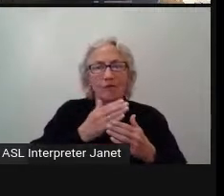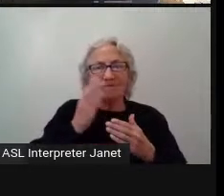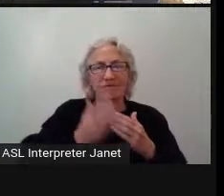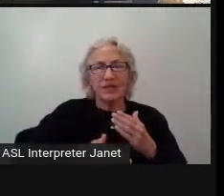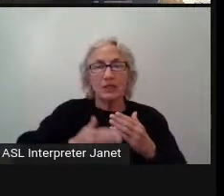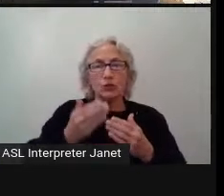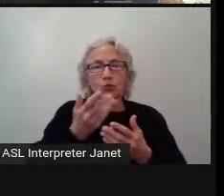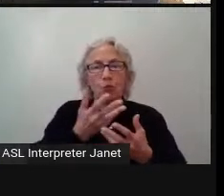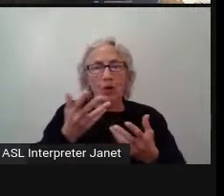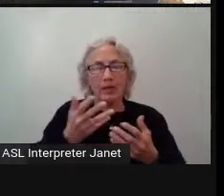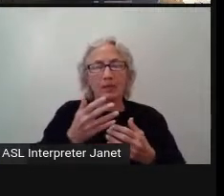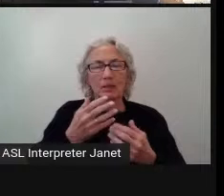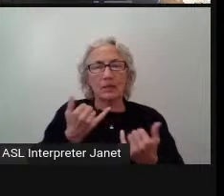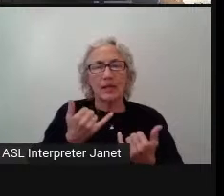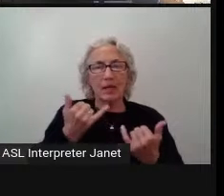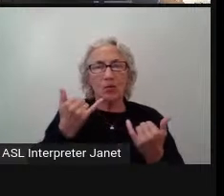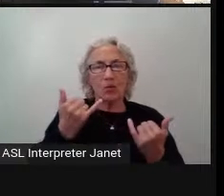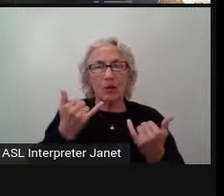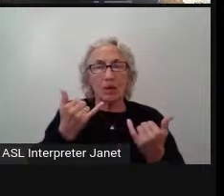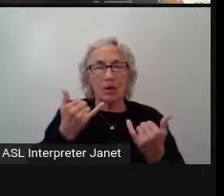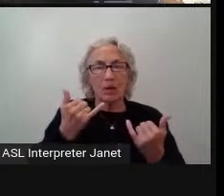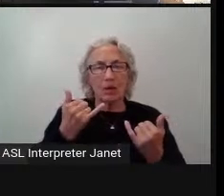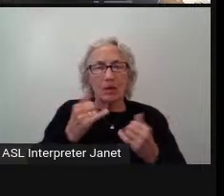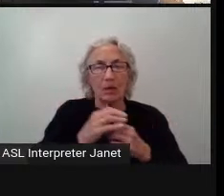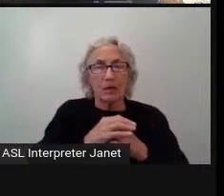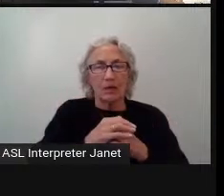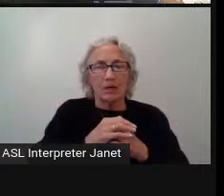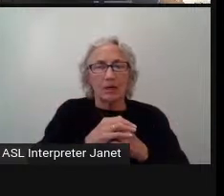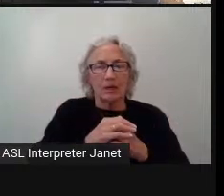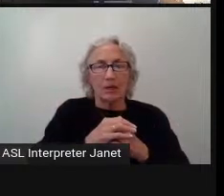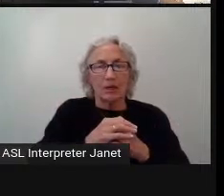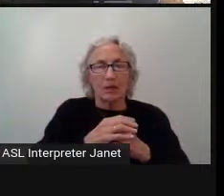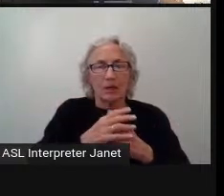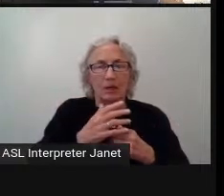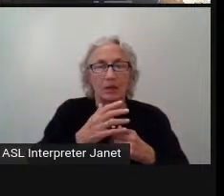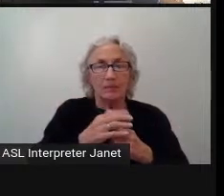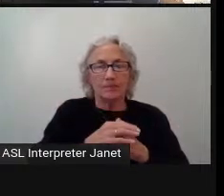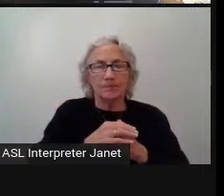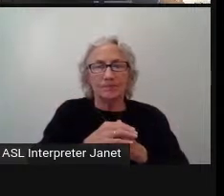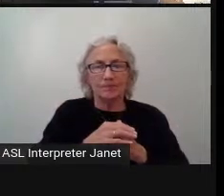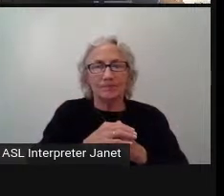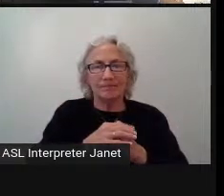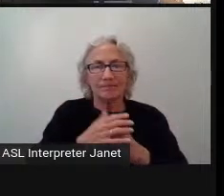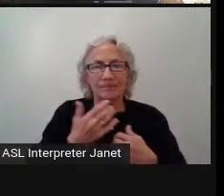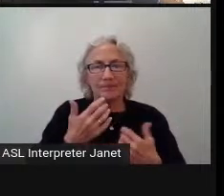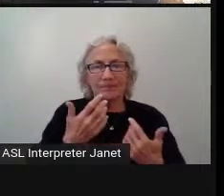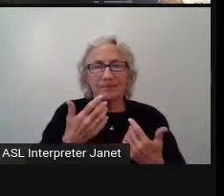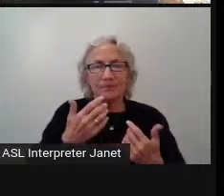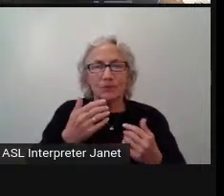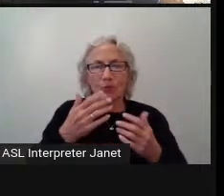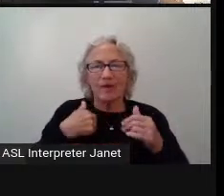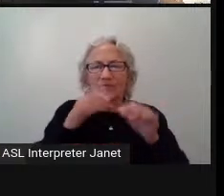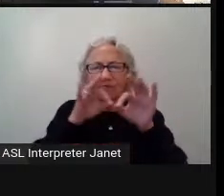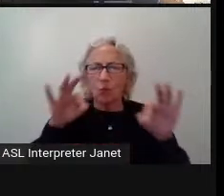have been working is making -- we have right now Joomla